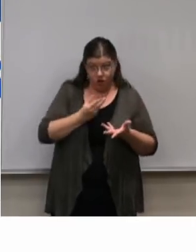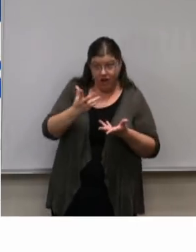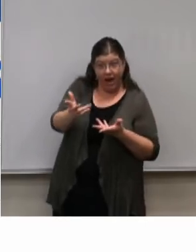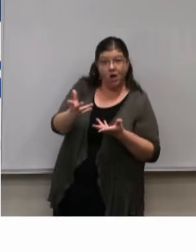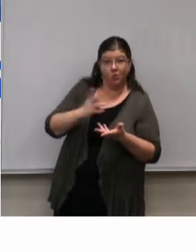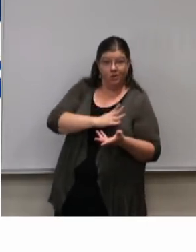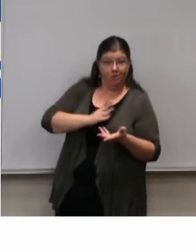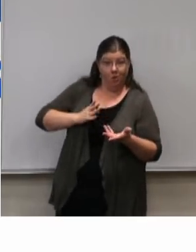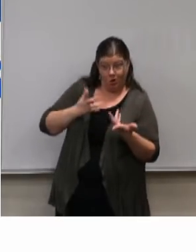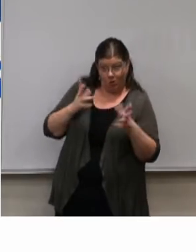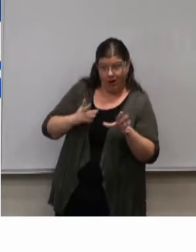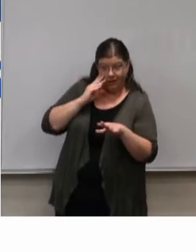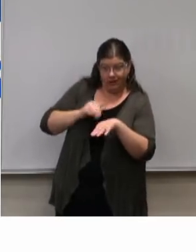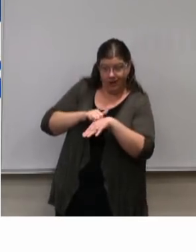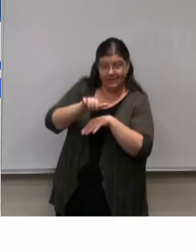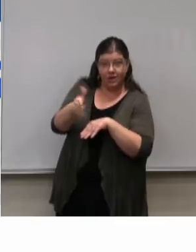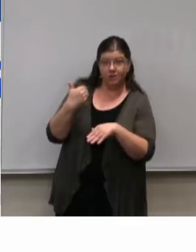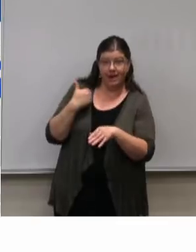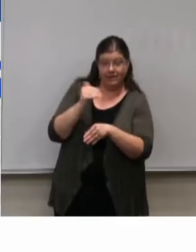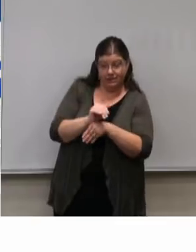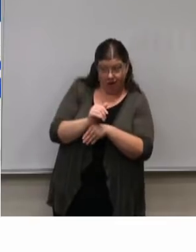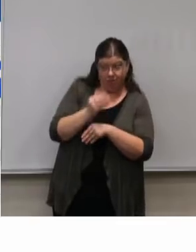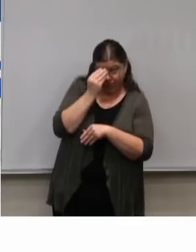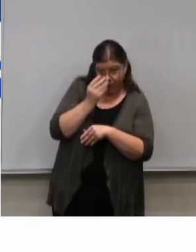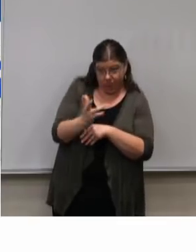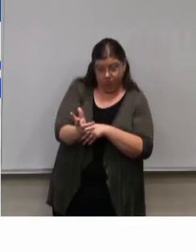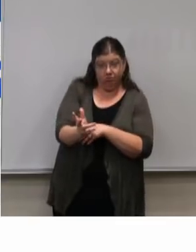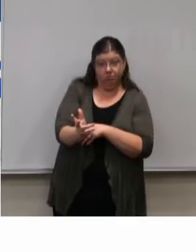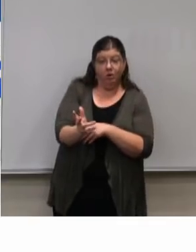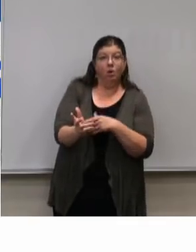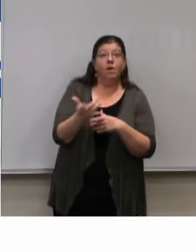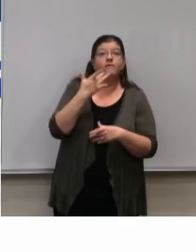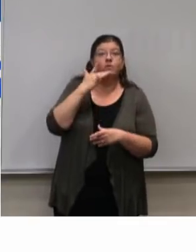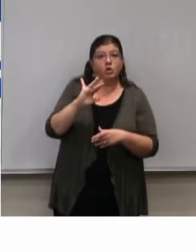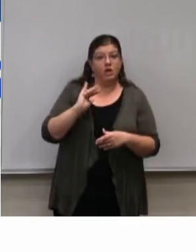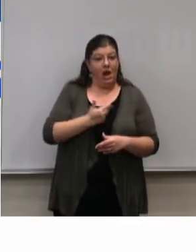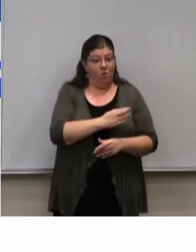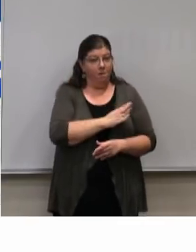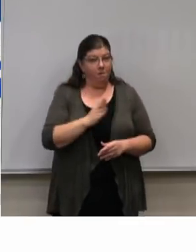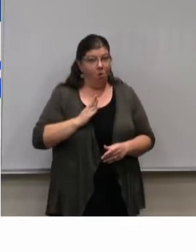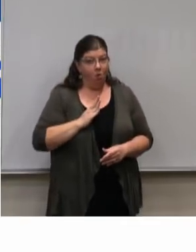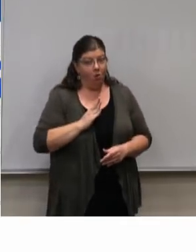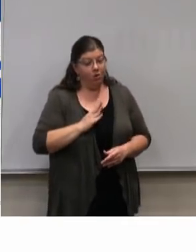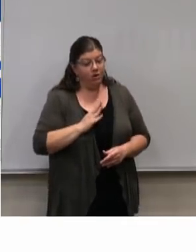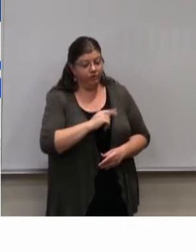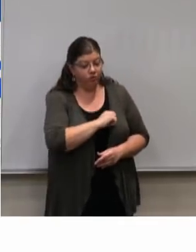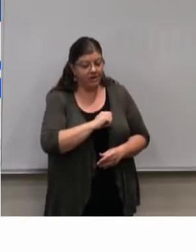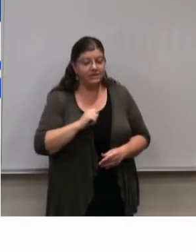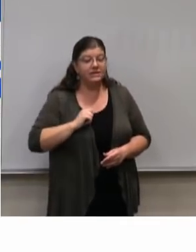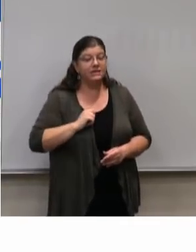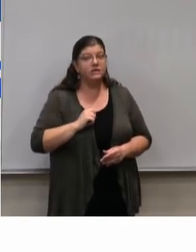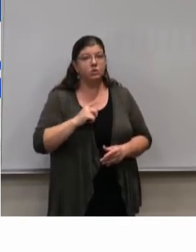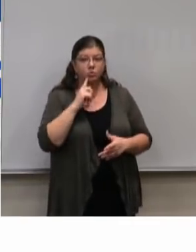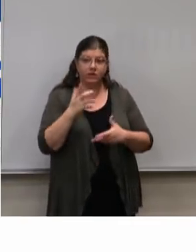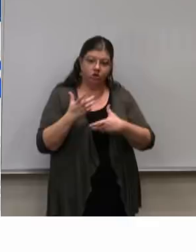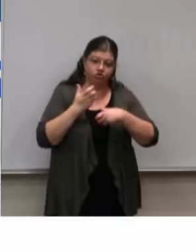I sent that to them last night, so we're fortunate to have a Board of Trustees that trusts us to do our work.